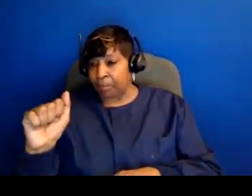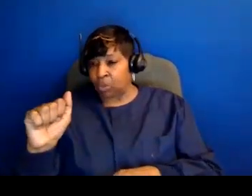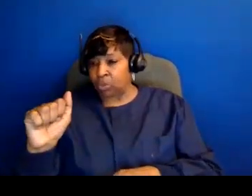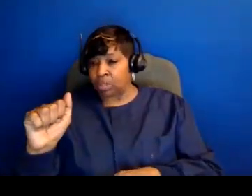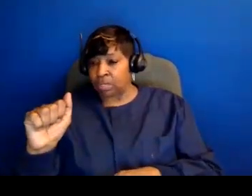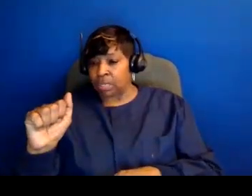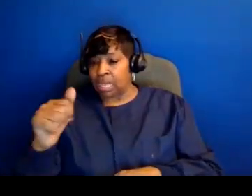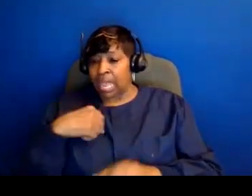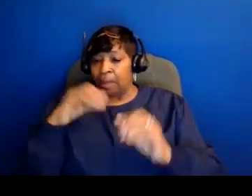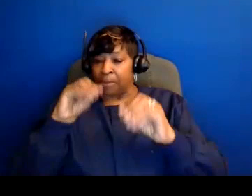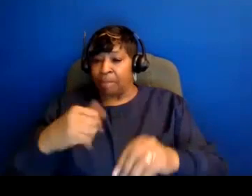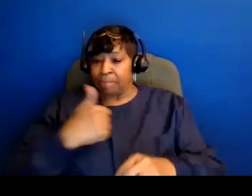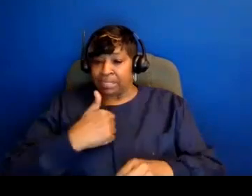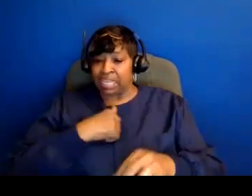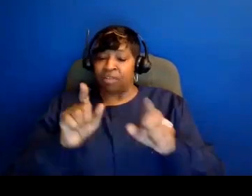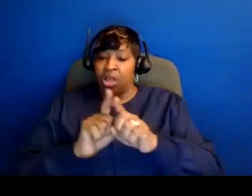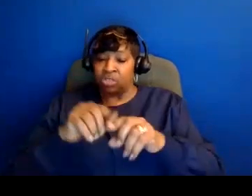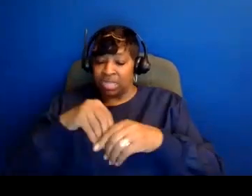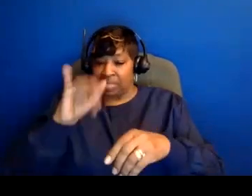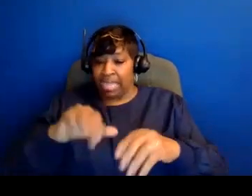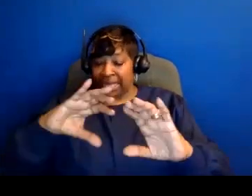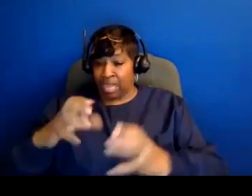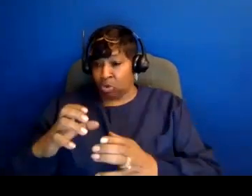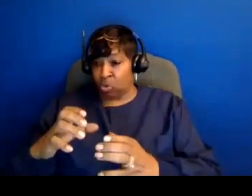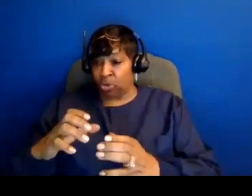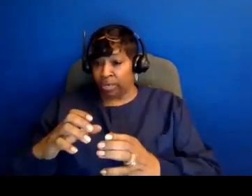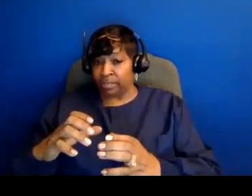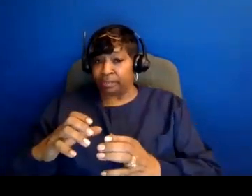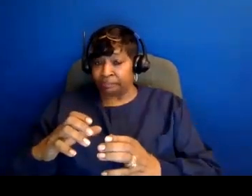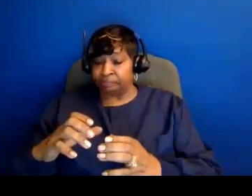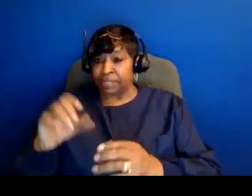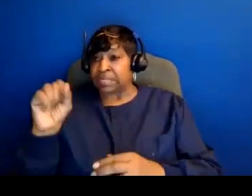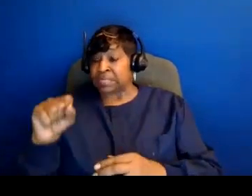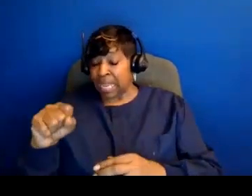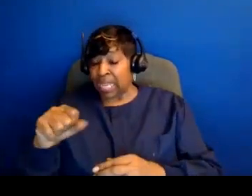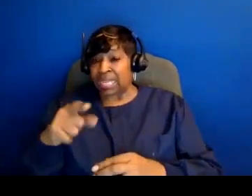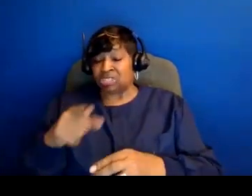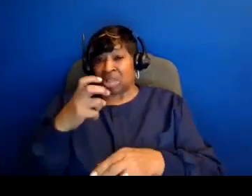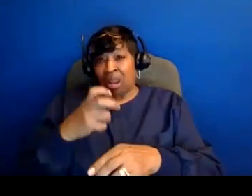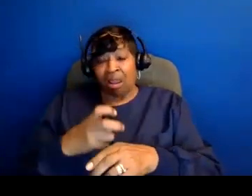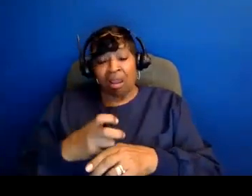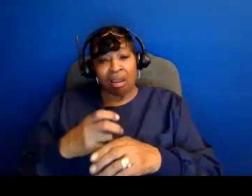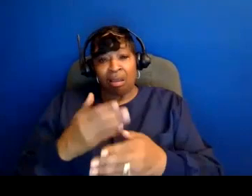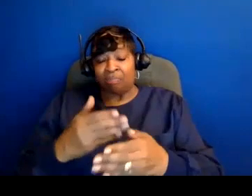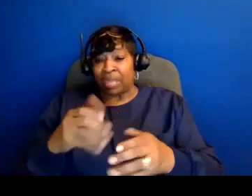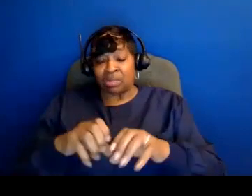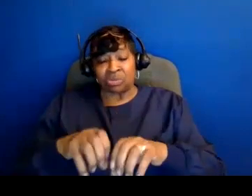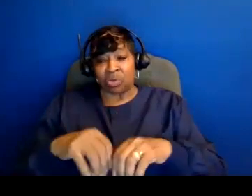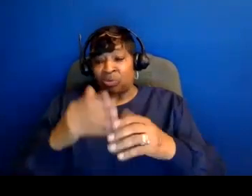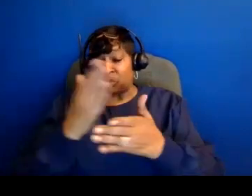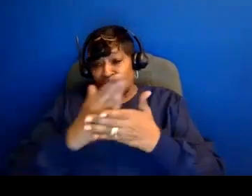Sarah Ailey: And I have to admit I took the disability implicit test, and I came out as